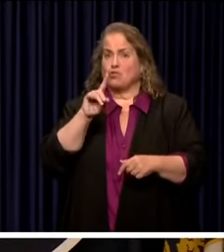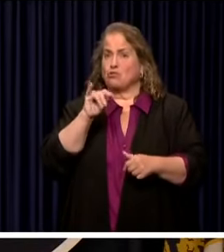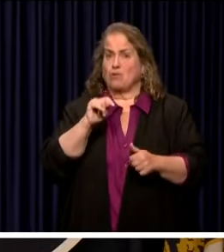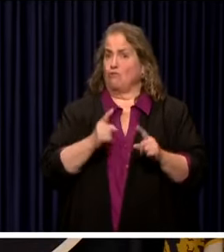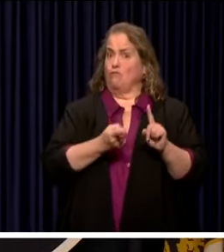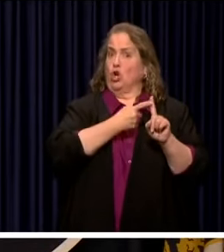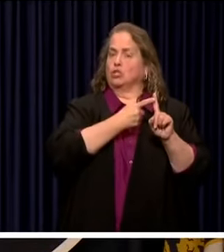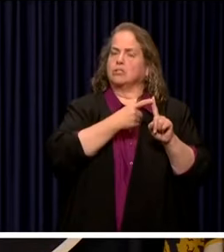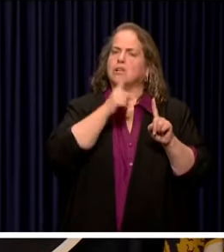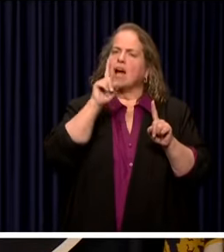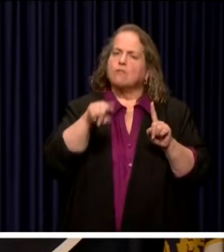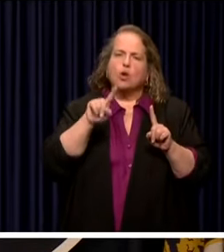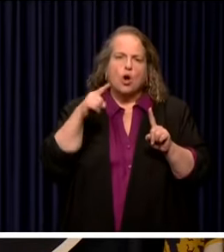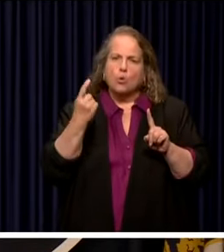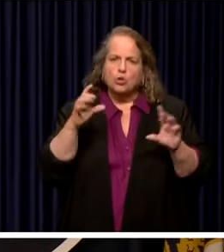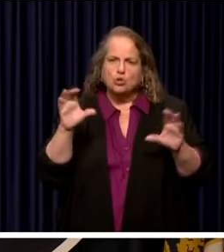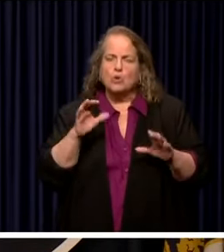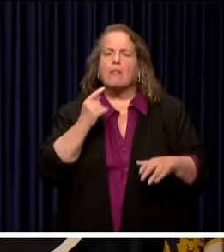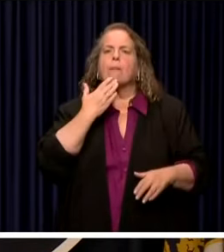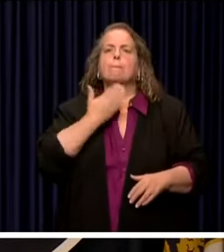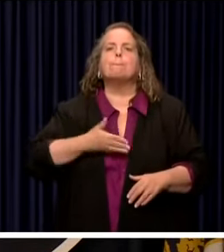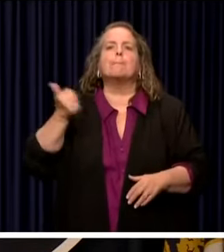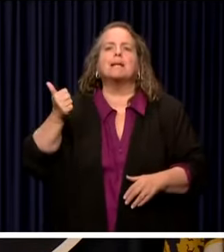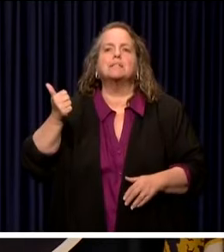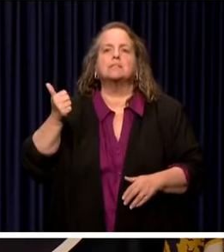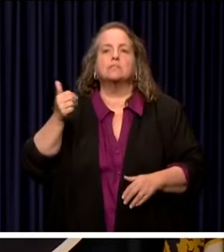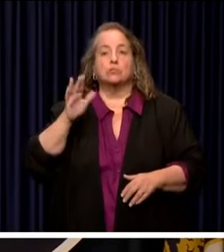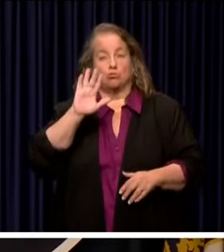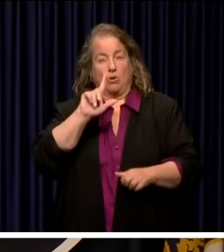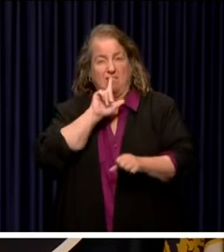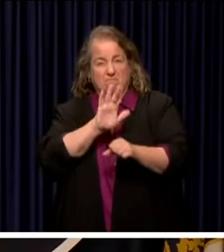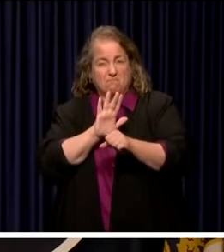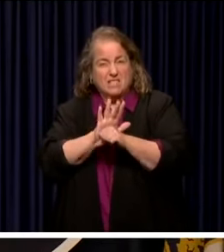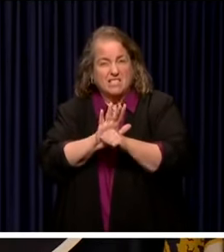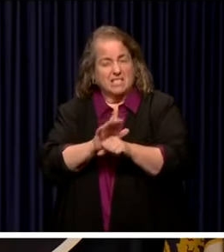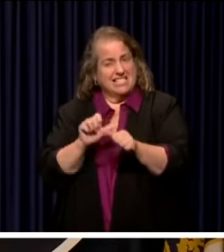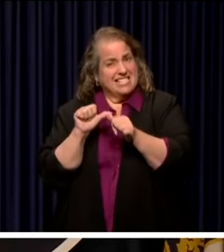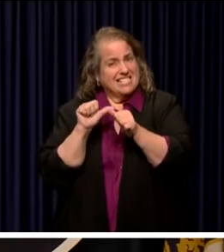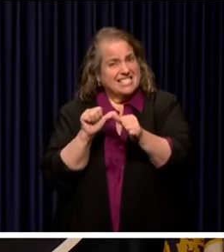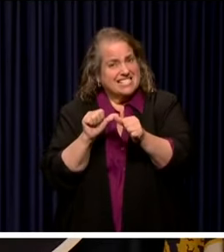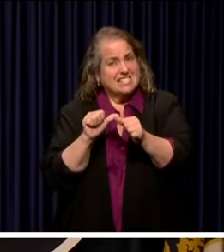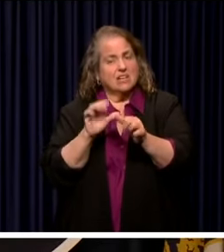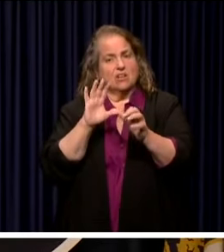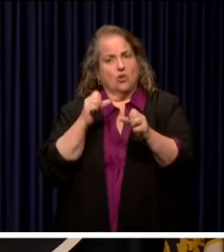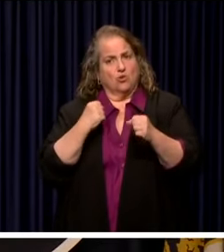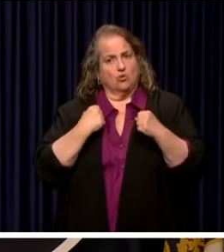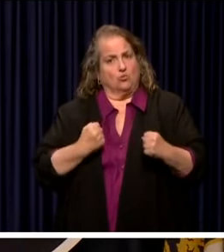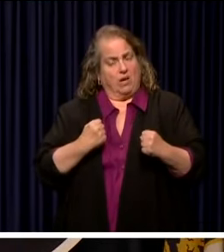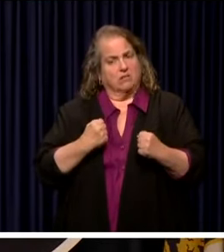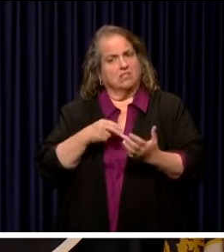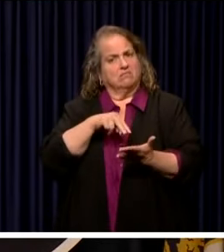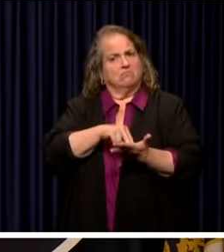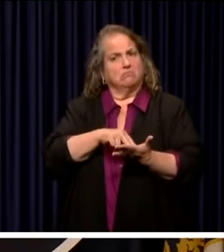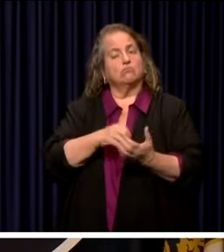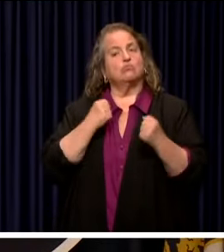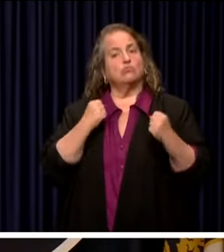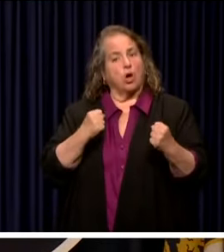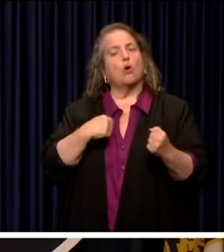REDUCE THE SPREAD OF THIS VIRUS, AND WE REDUCE THE NUMBER OF DEATHS. WE'RE NOT GOING TO SHOW IT RIGHT